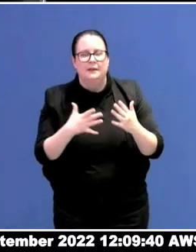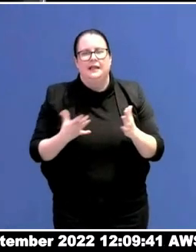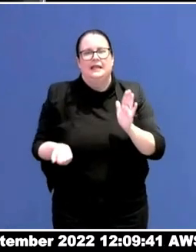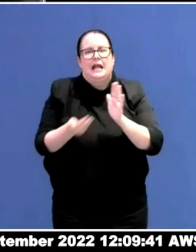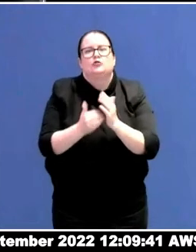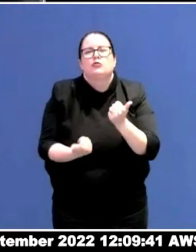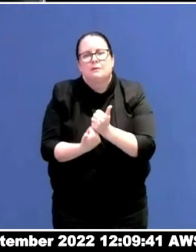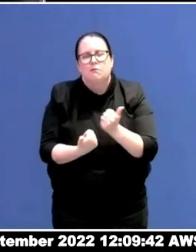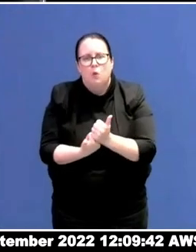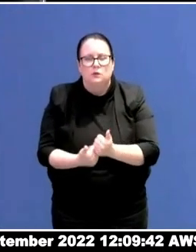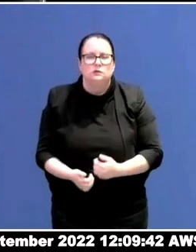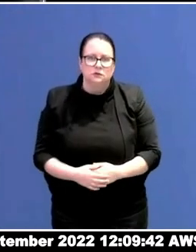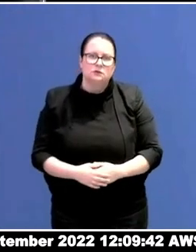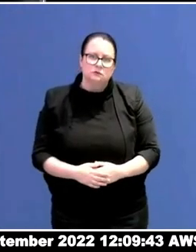Thank you.